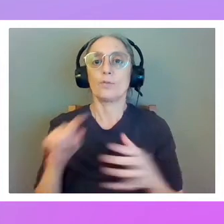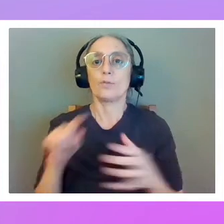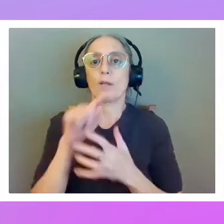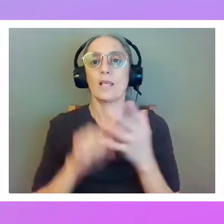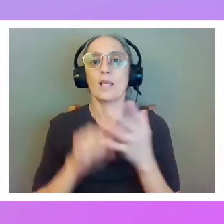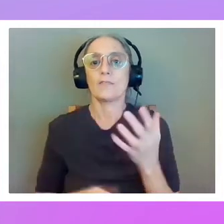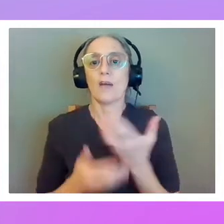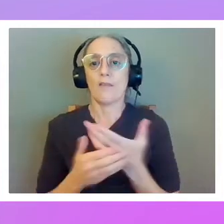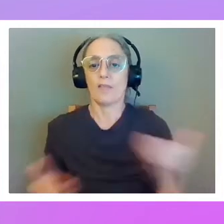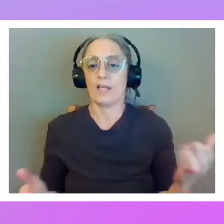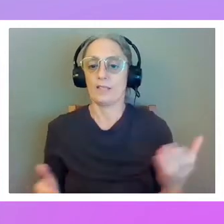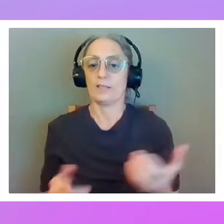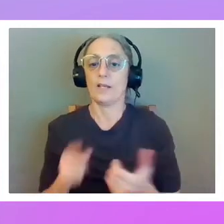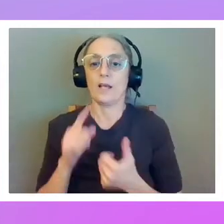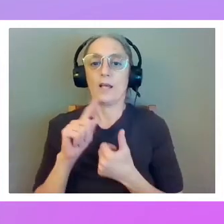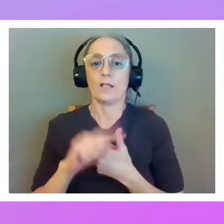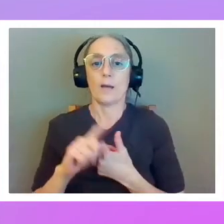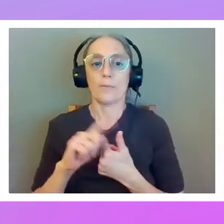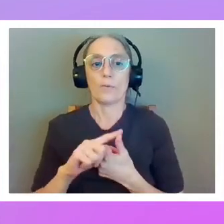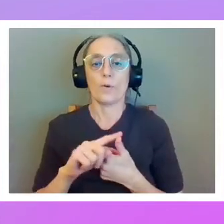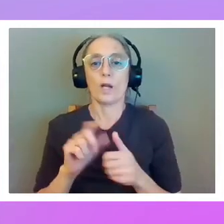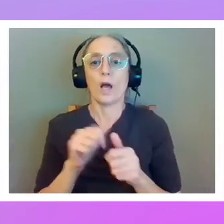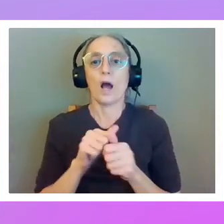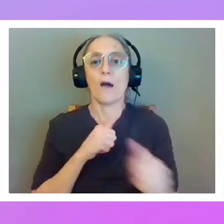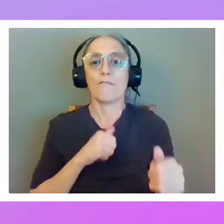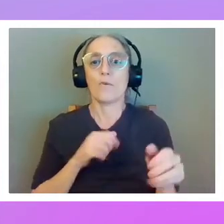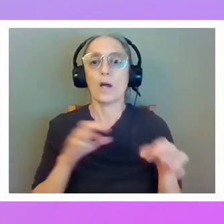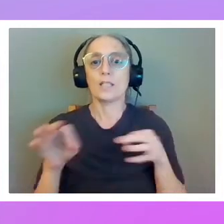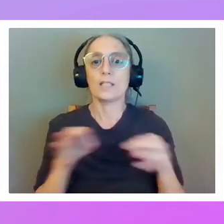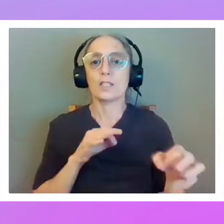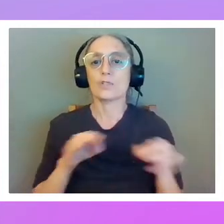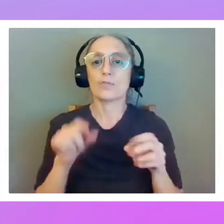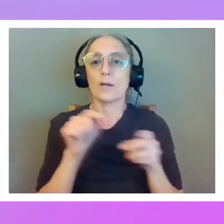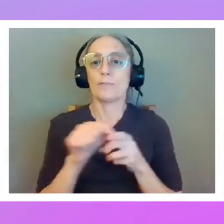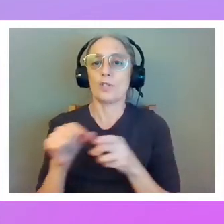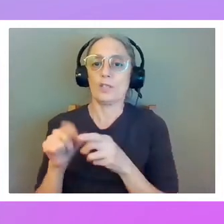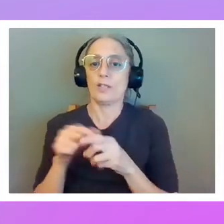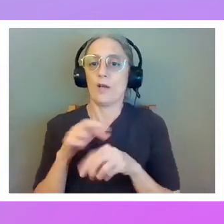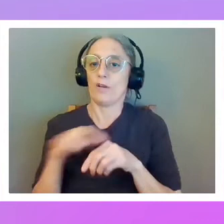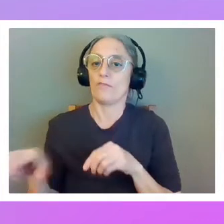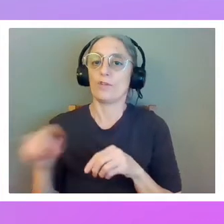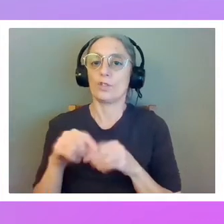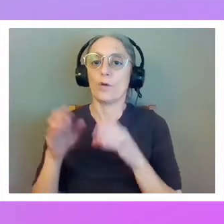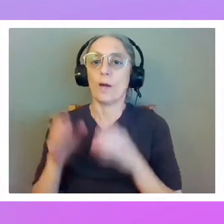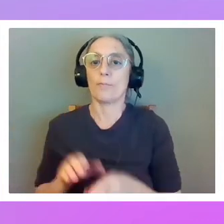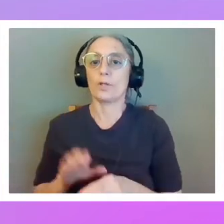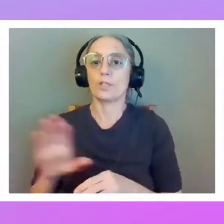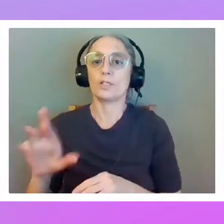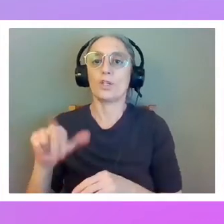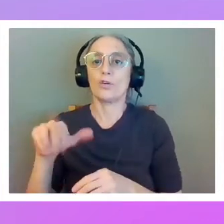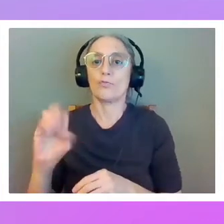Number one, avoid descriptors that refer to a person's race, gender, sexual orientation,